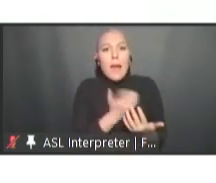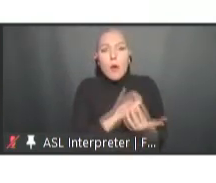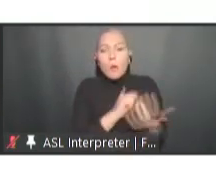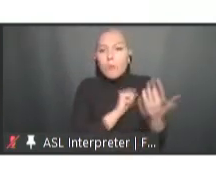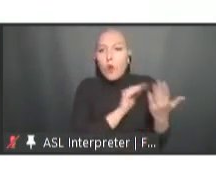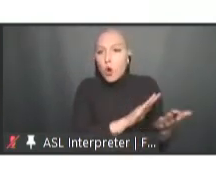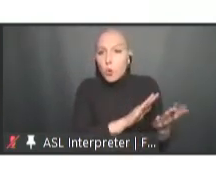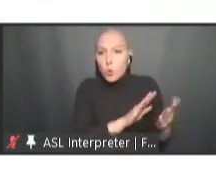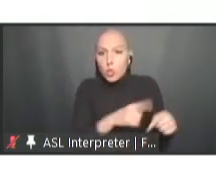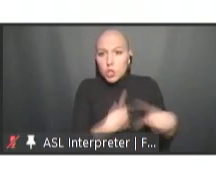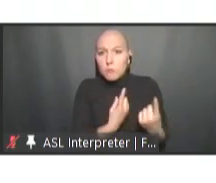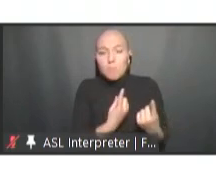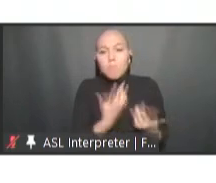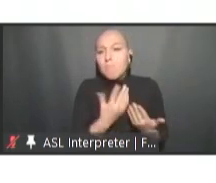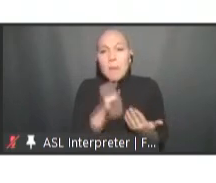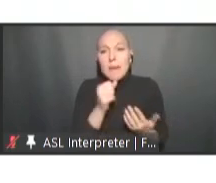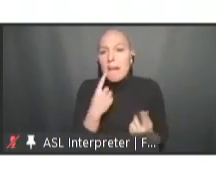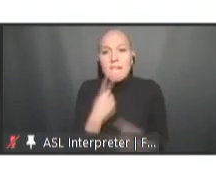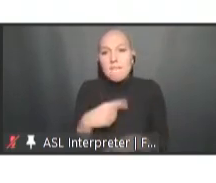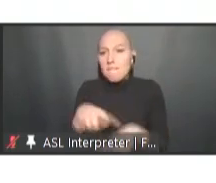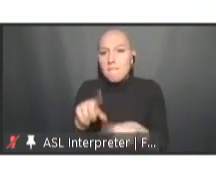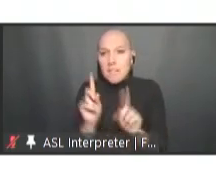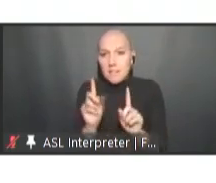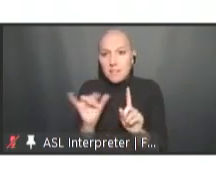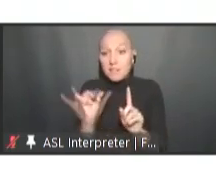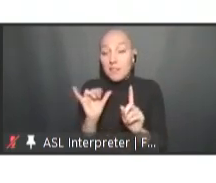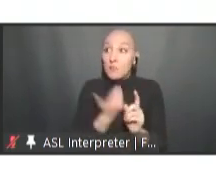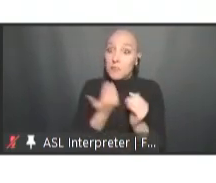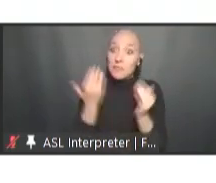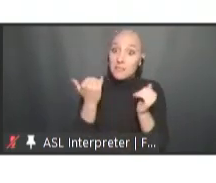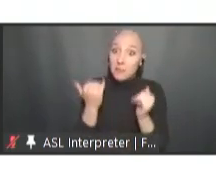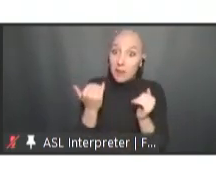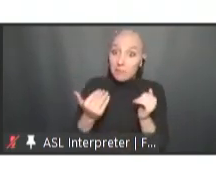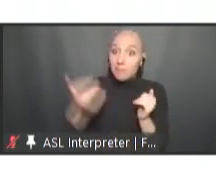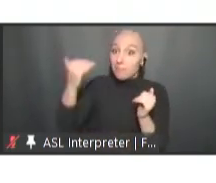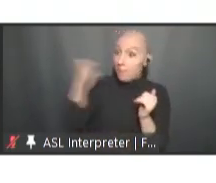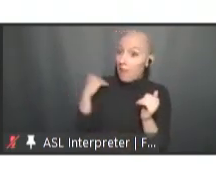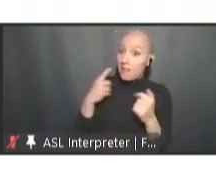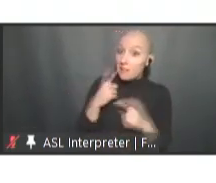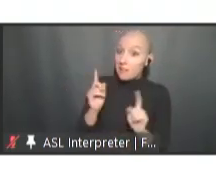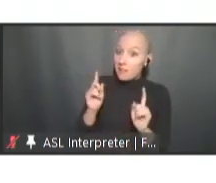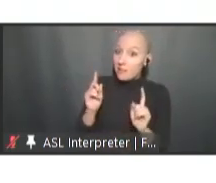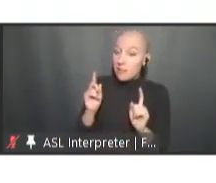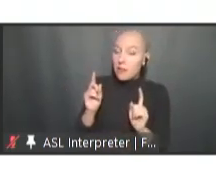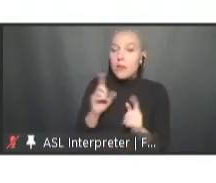effective as we would have hoped in the past and help us to refine those going forward.